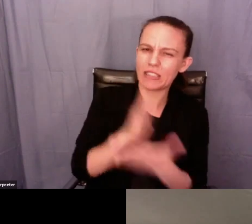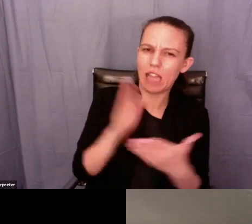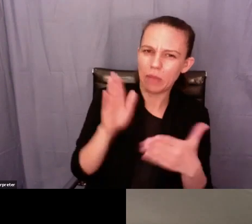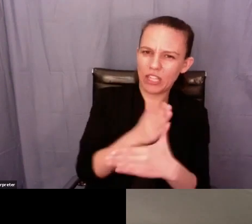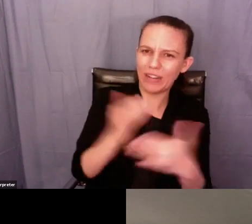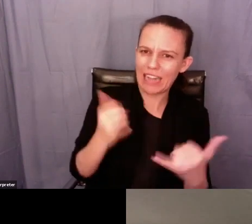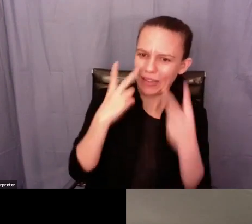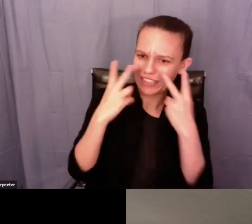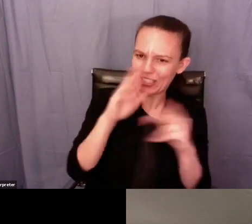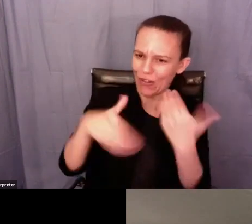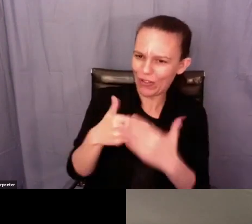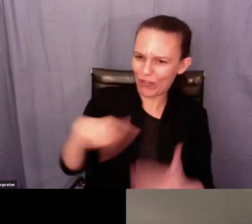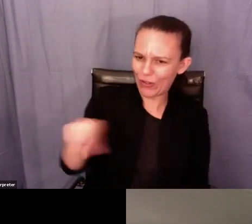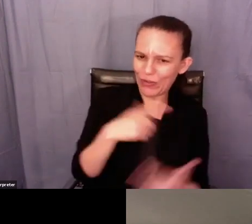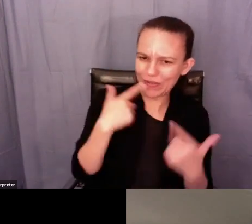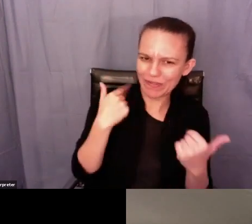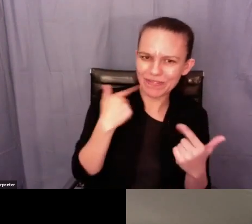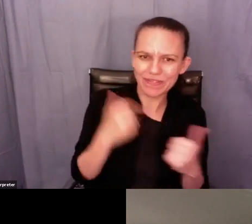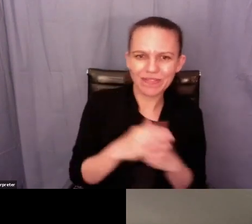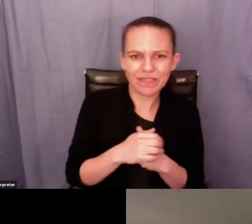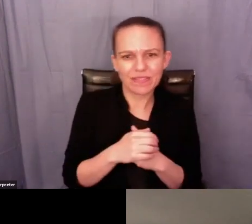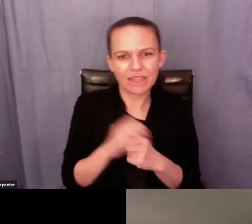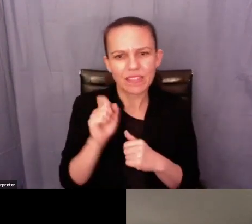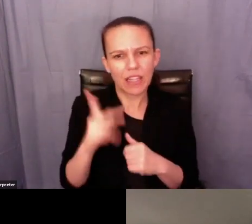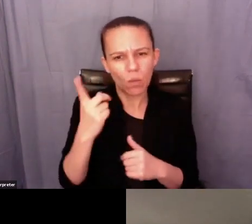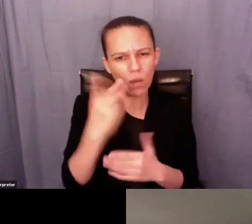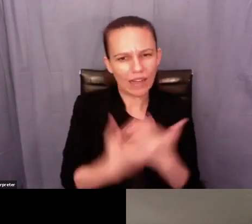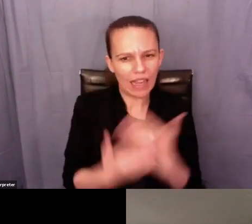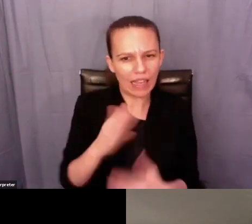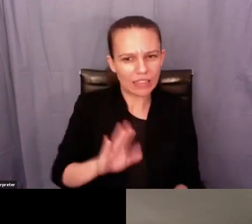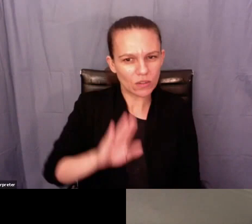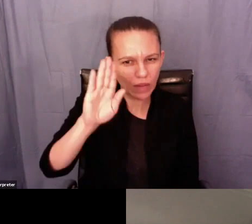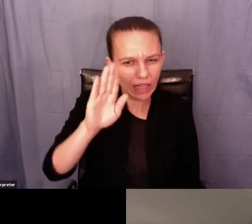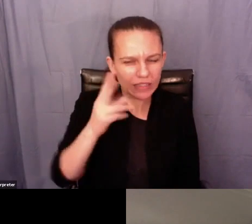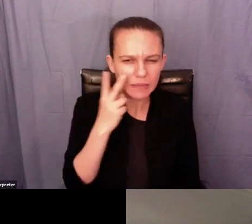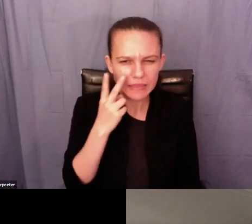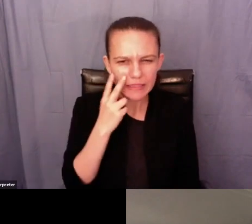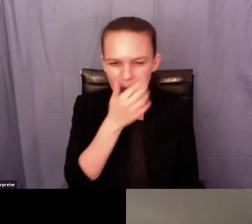right so we've got one hand raised let's see